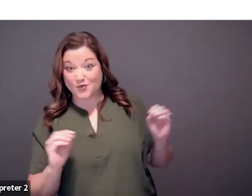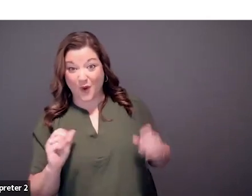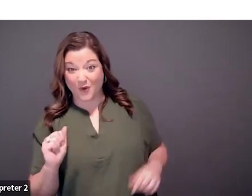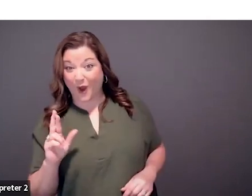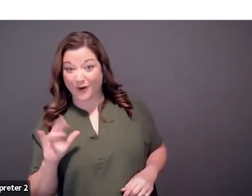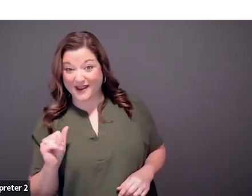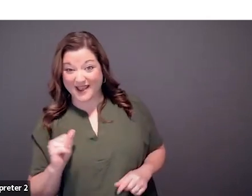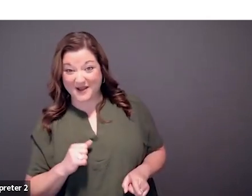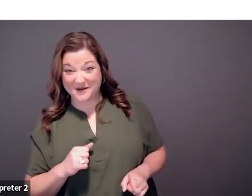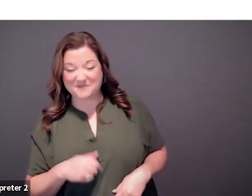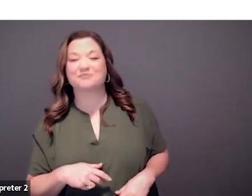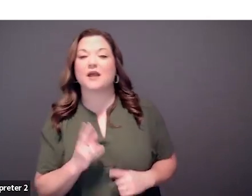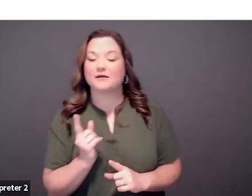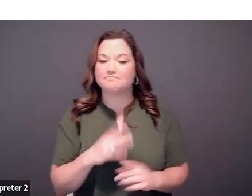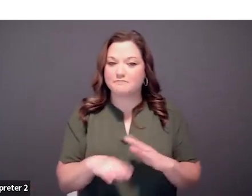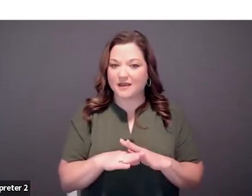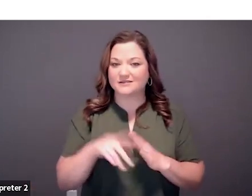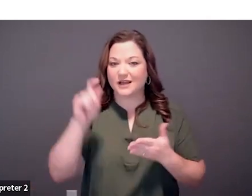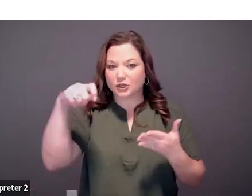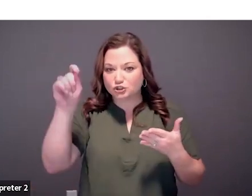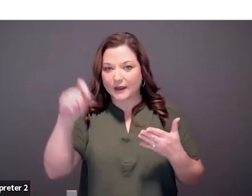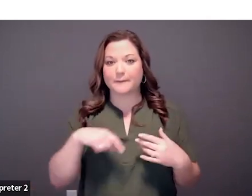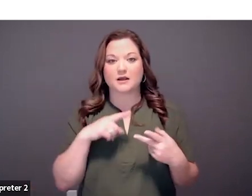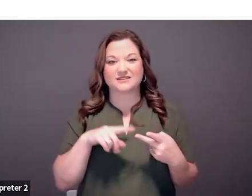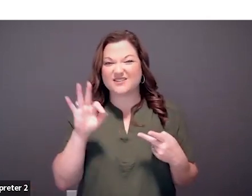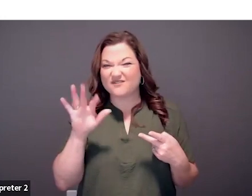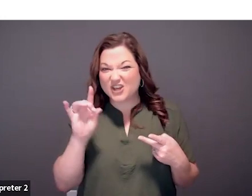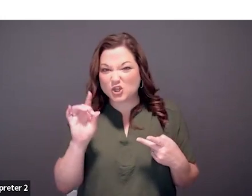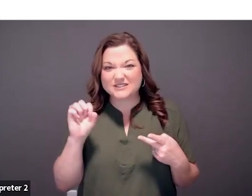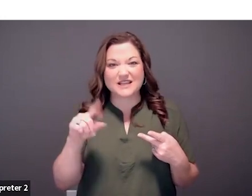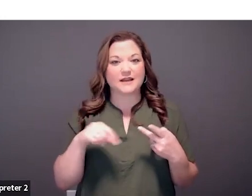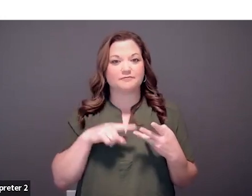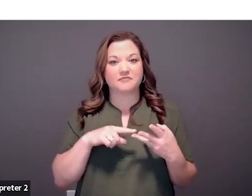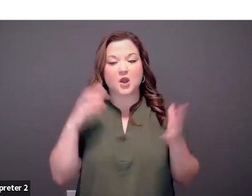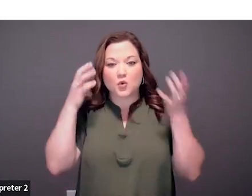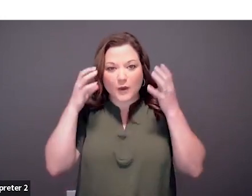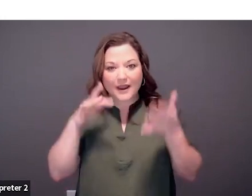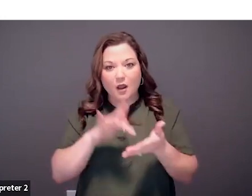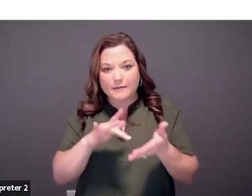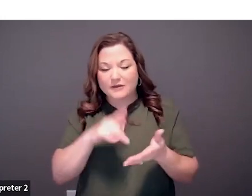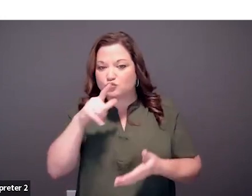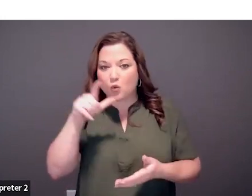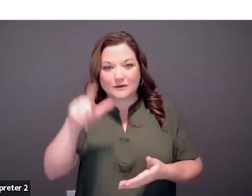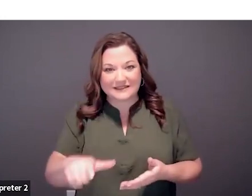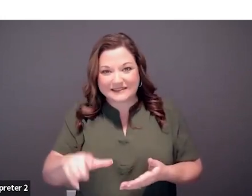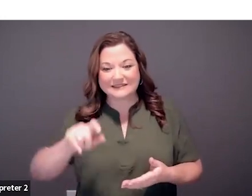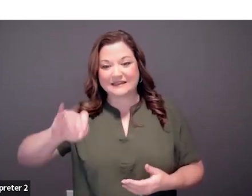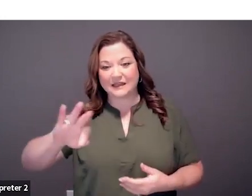for basic checkboxes and radio buttons, you don't need them if you use semantic HTML.